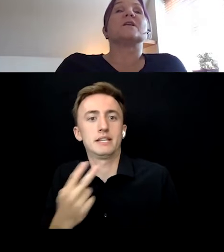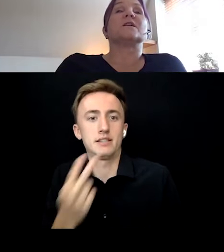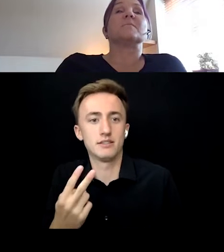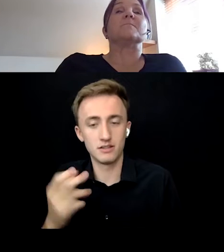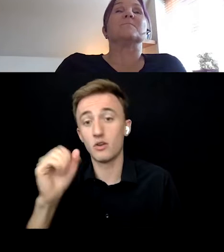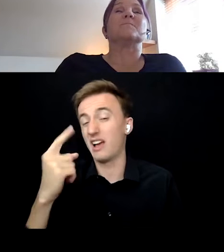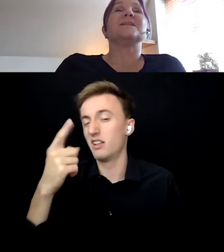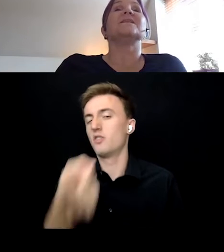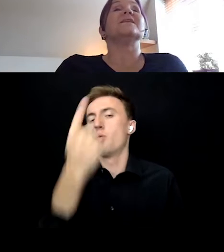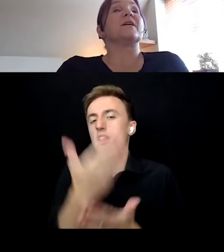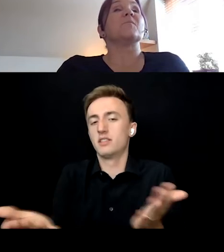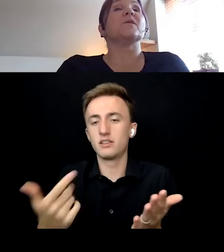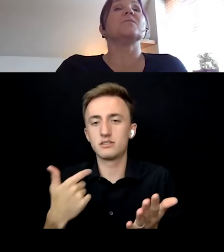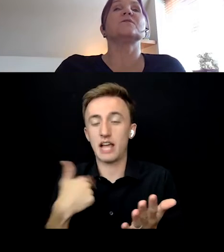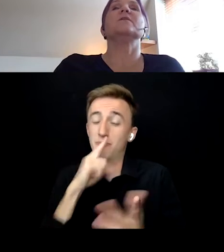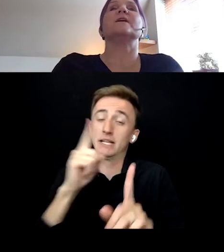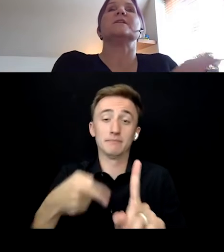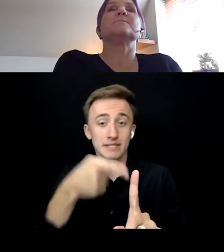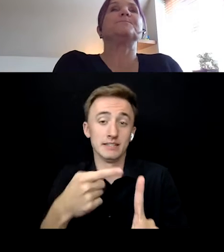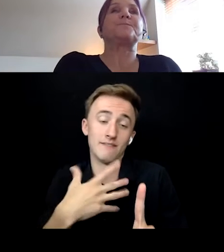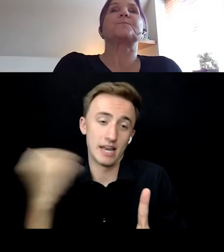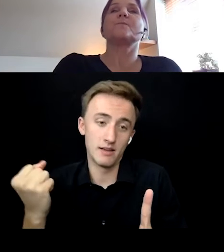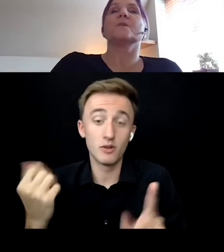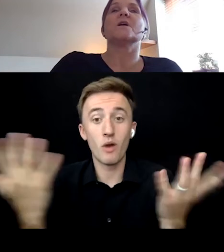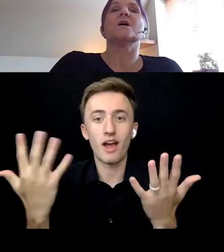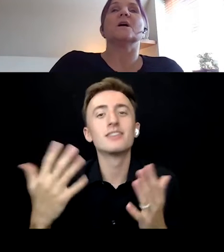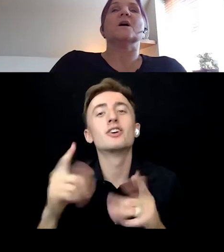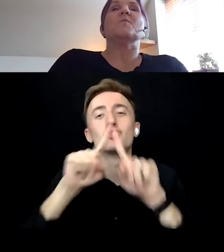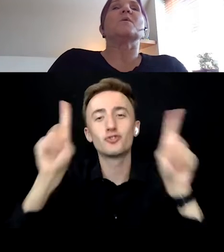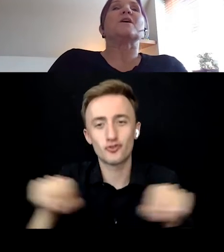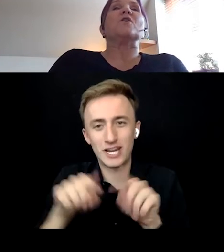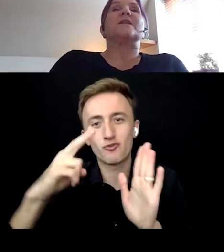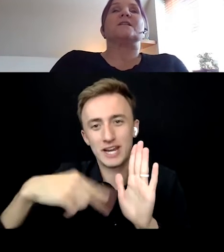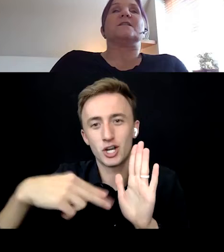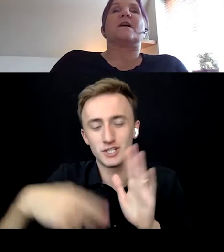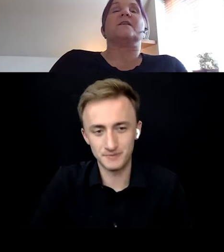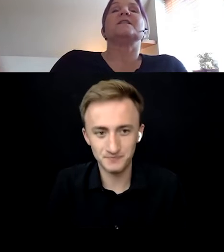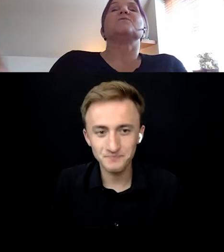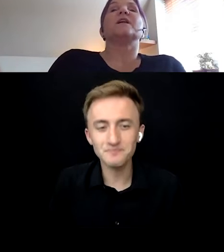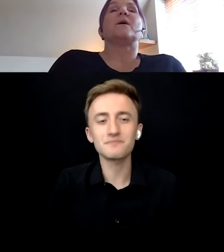things I am particularly fed up with with screen readers. But what about content design? This is